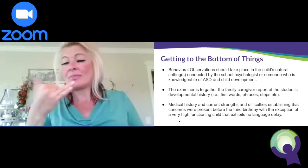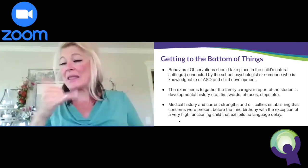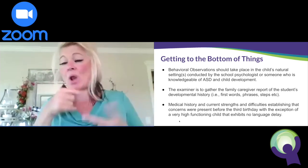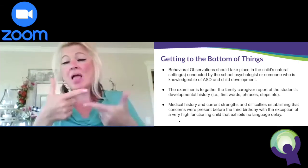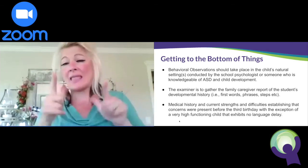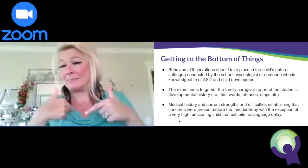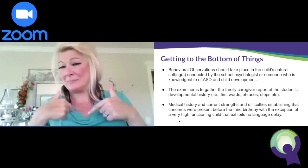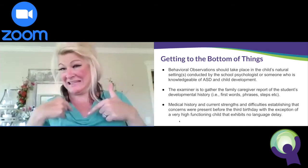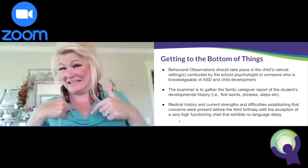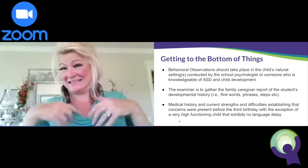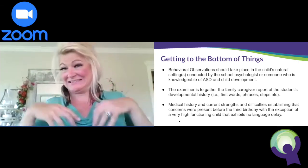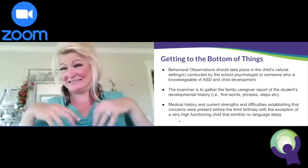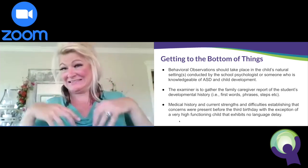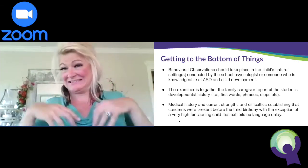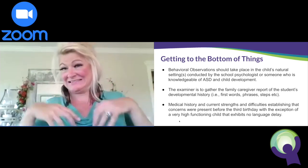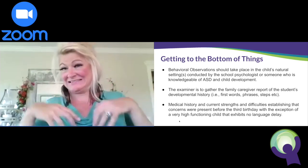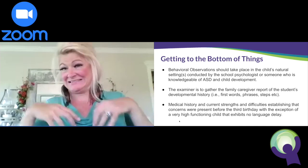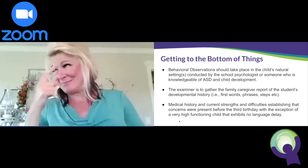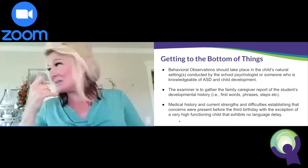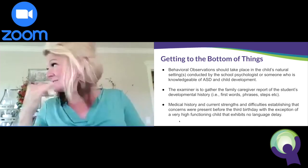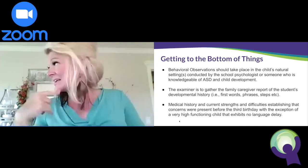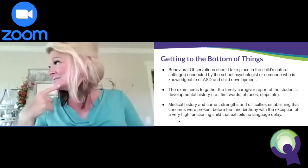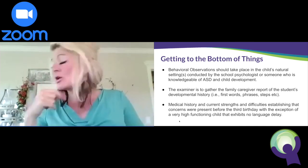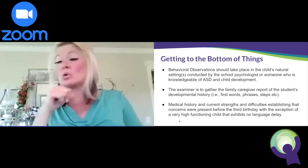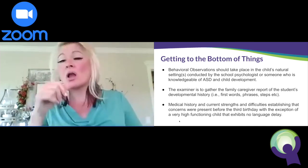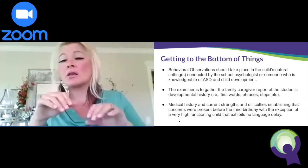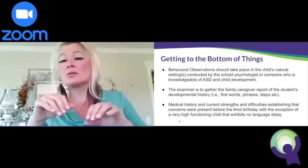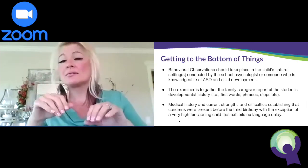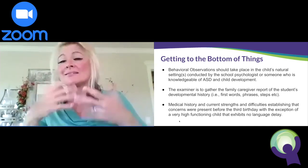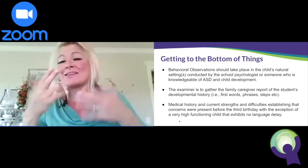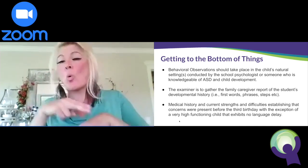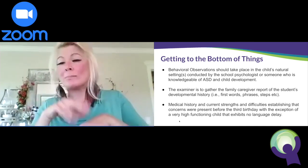Really, I wish I could do more trainings